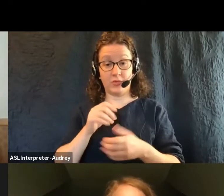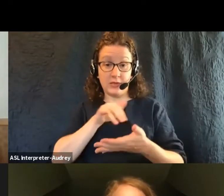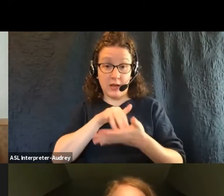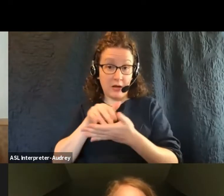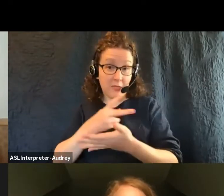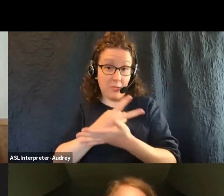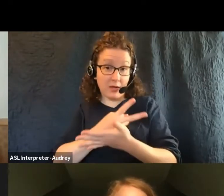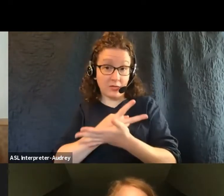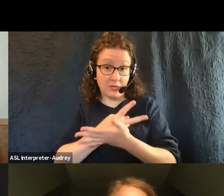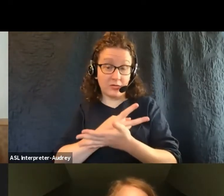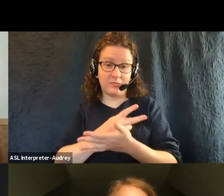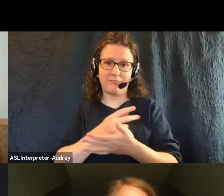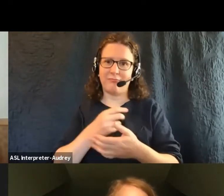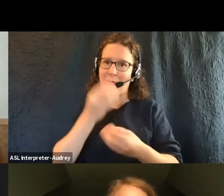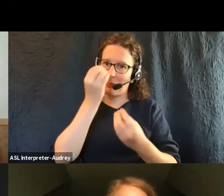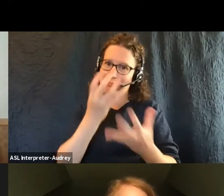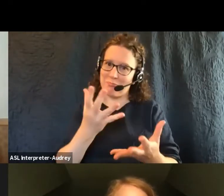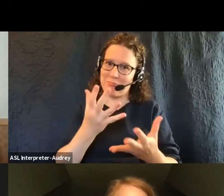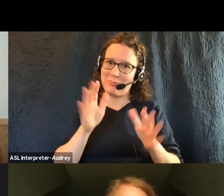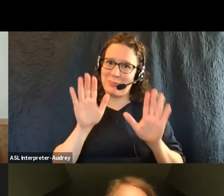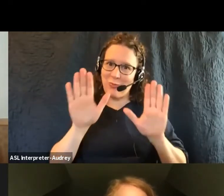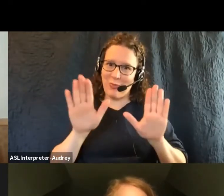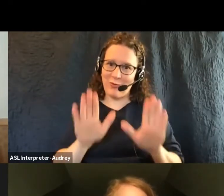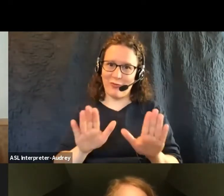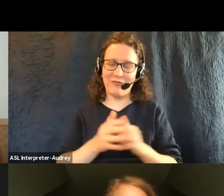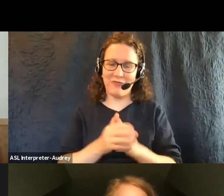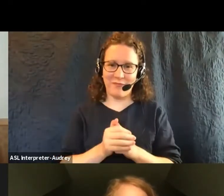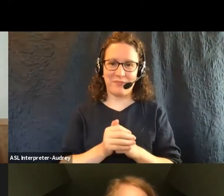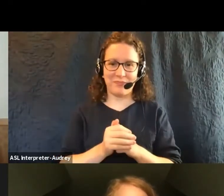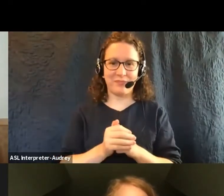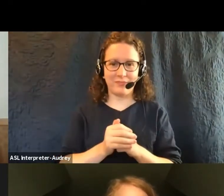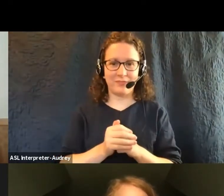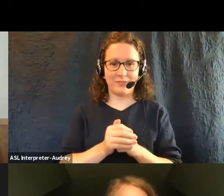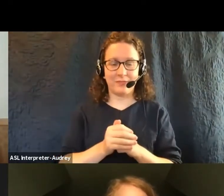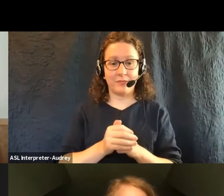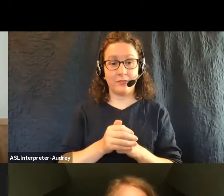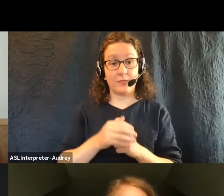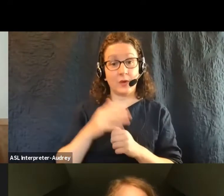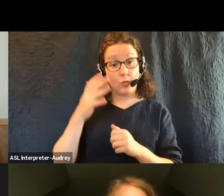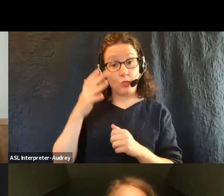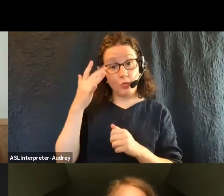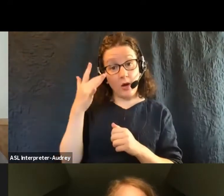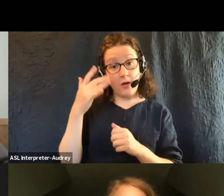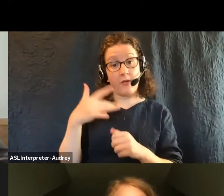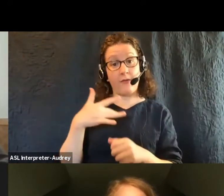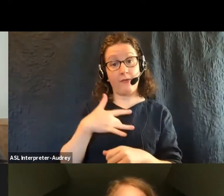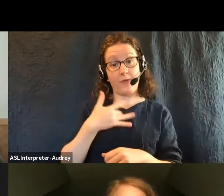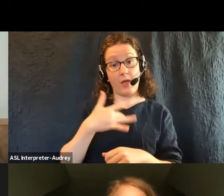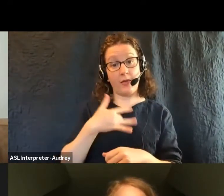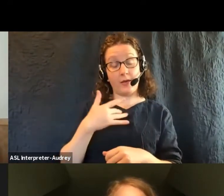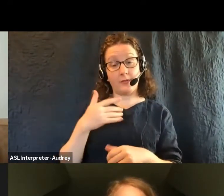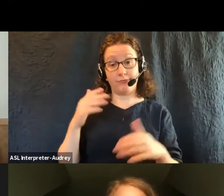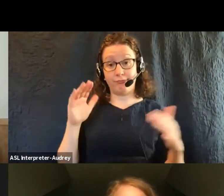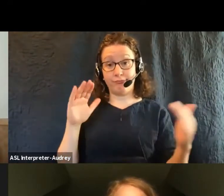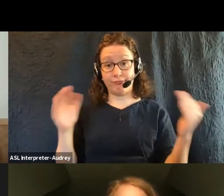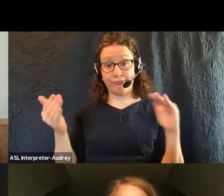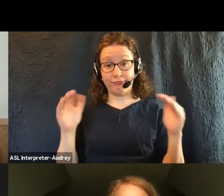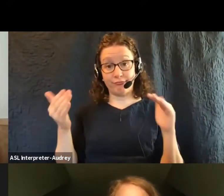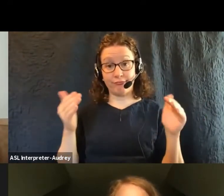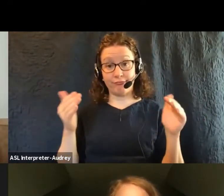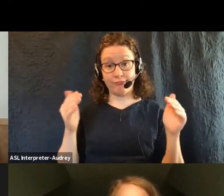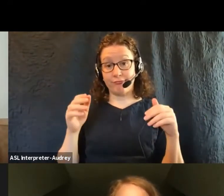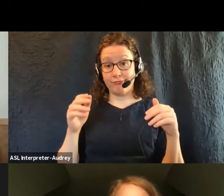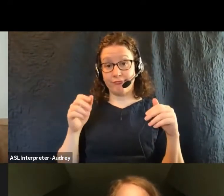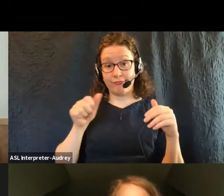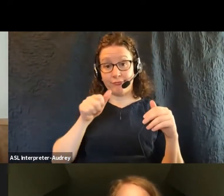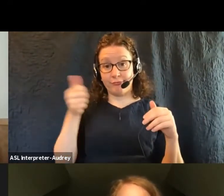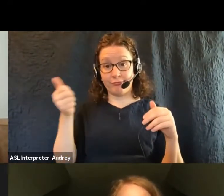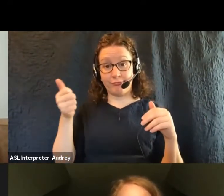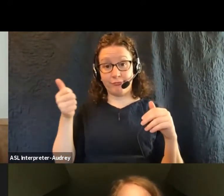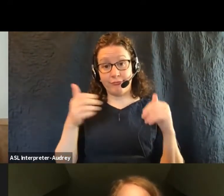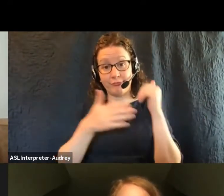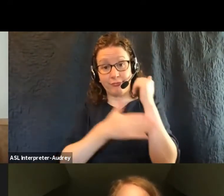say it was wonderful because I felt in comparison to the other country that I had experienced